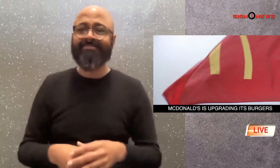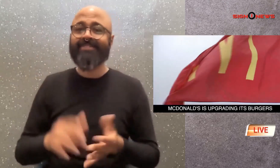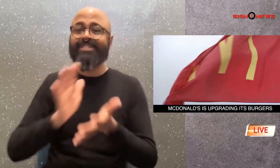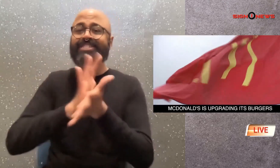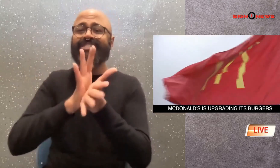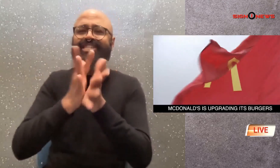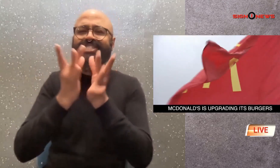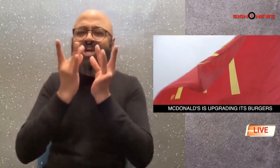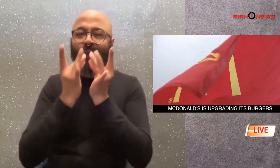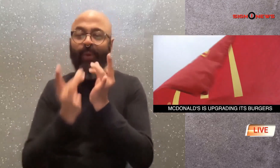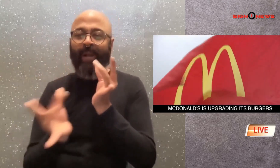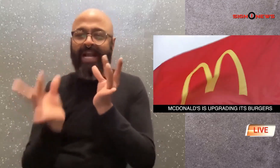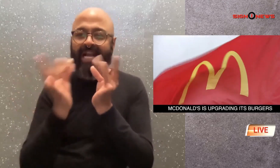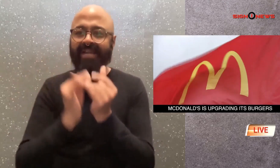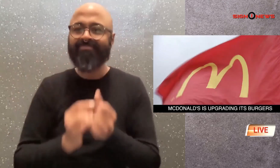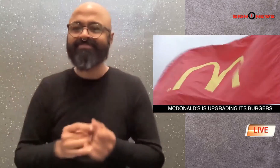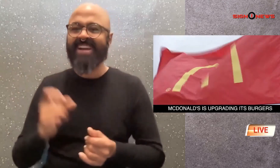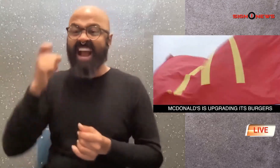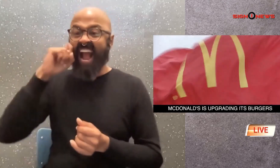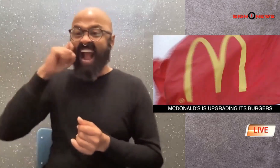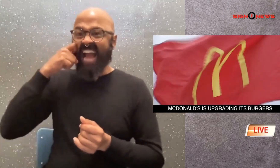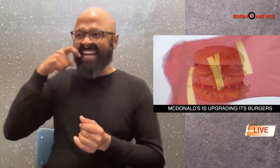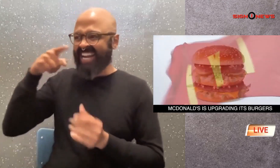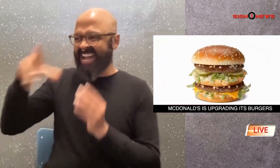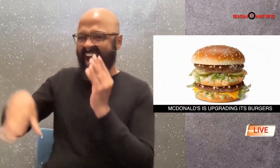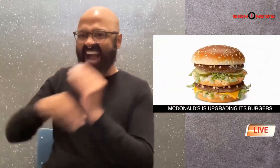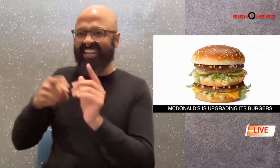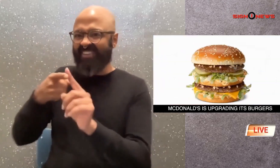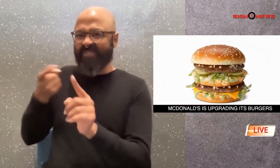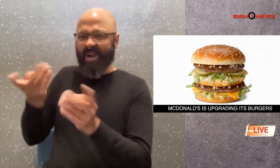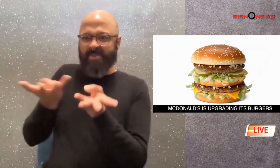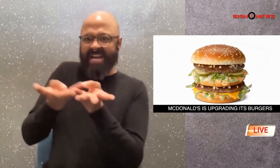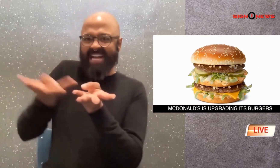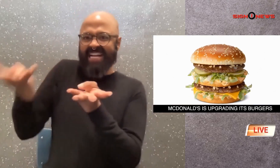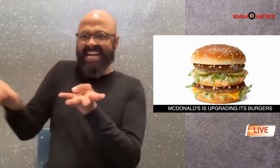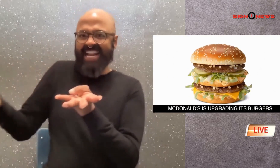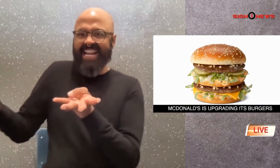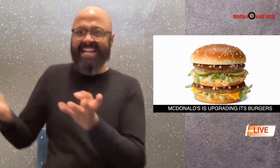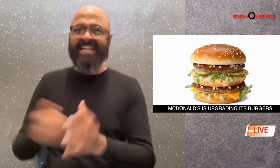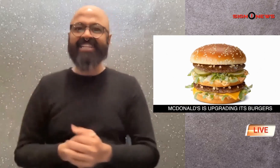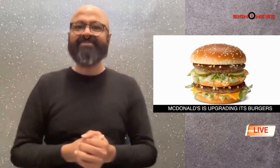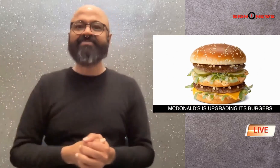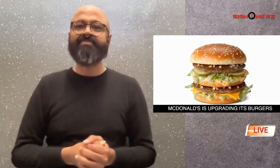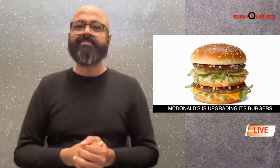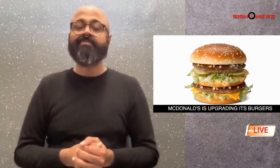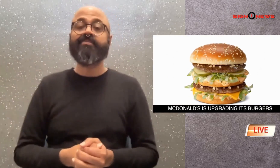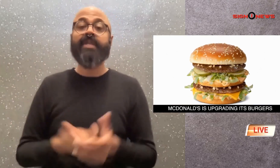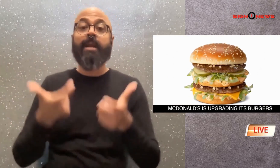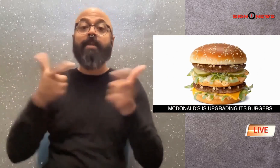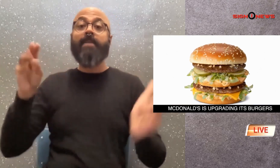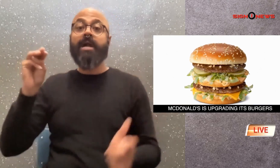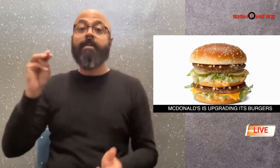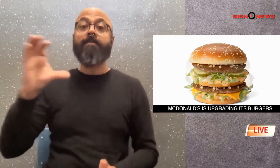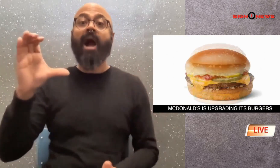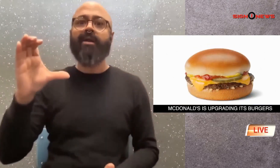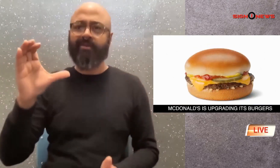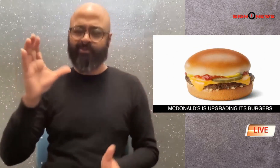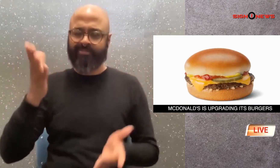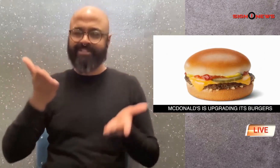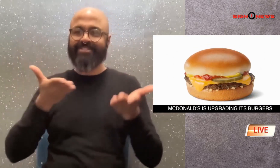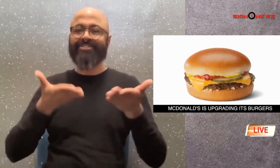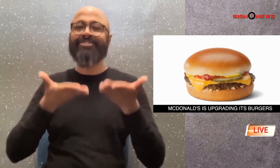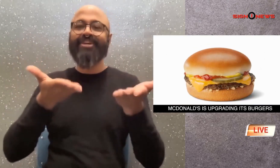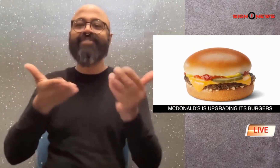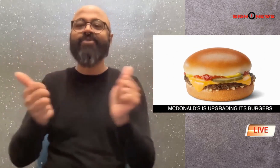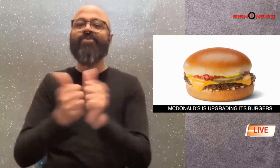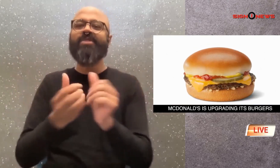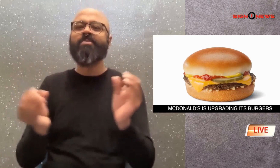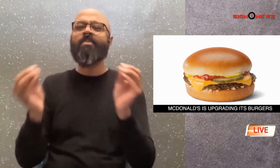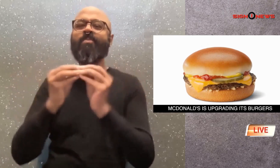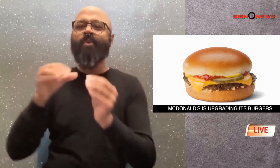softer buns gooier cheese and onions added right from the grill and Big Macs will be